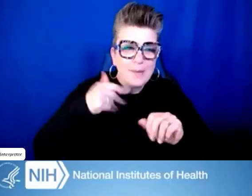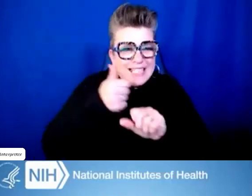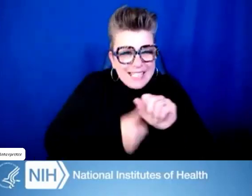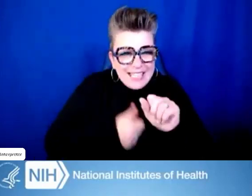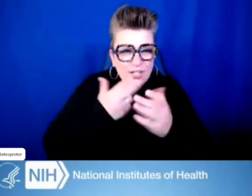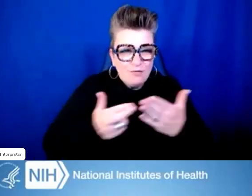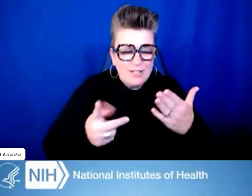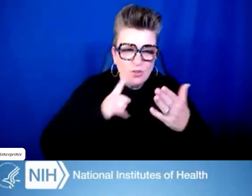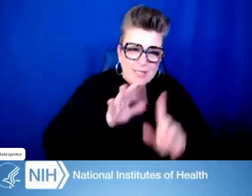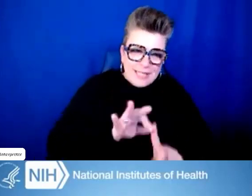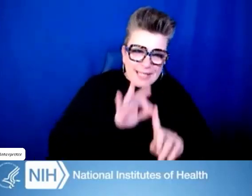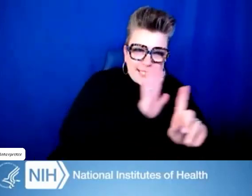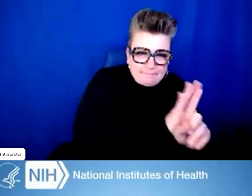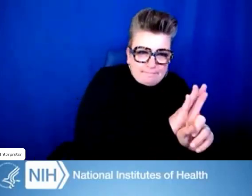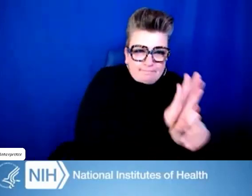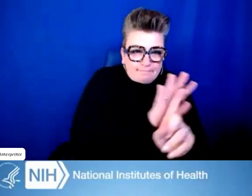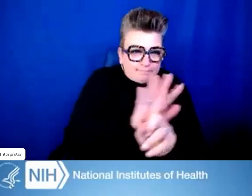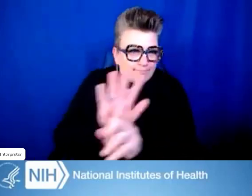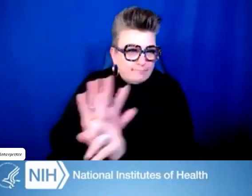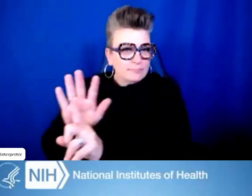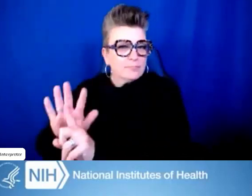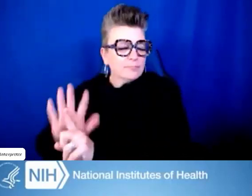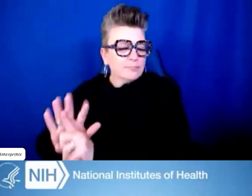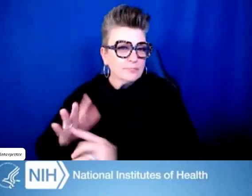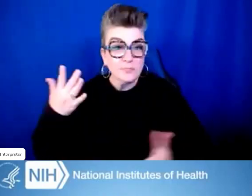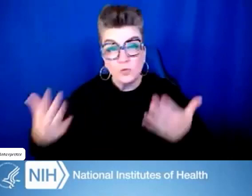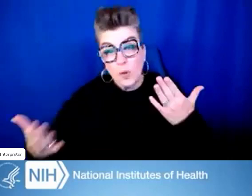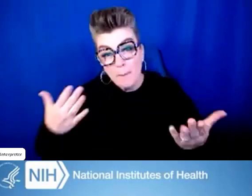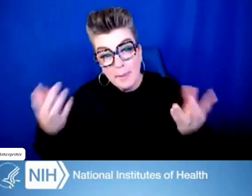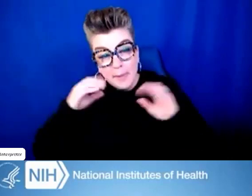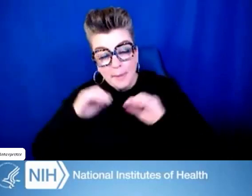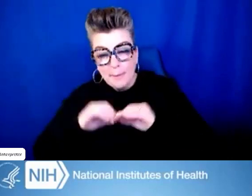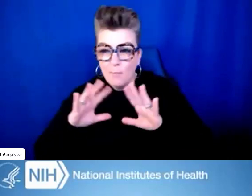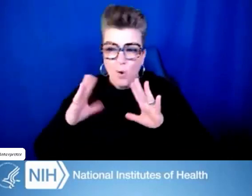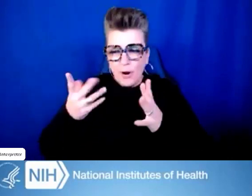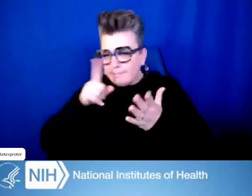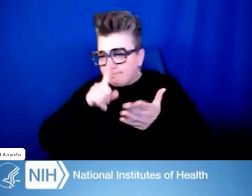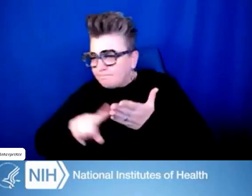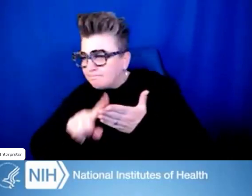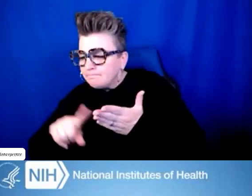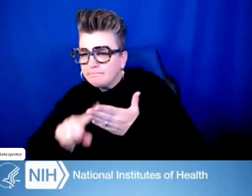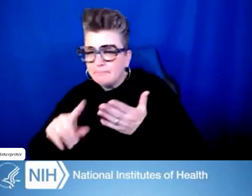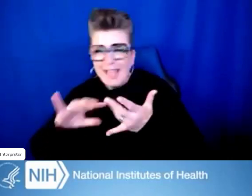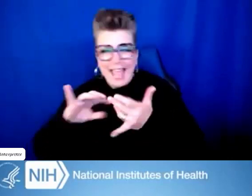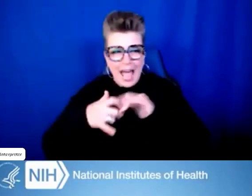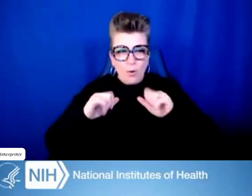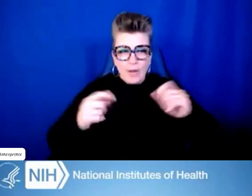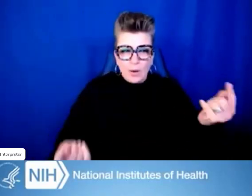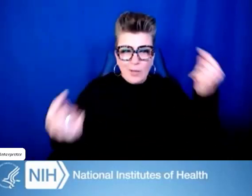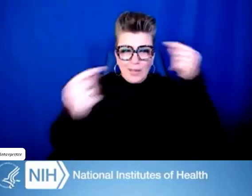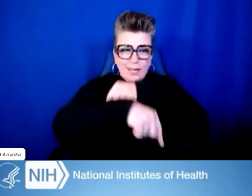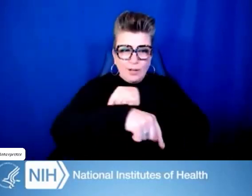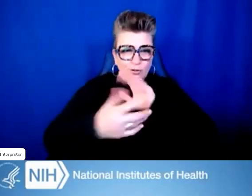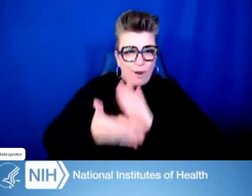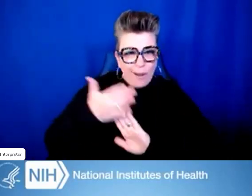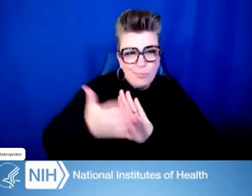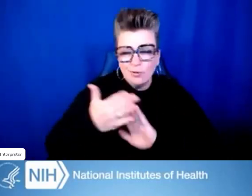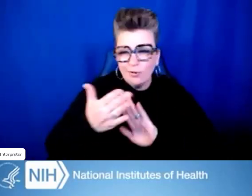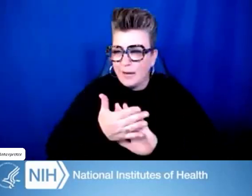But I think certainly, you know, there may be more sort of efforts in that kind of interoperability, and sort of findability across the existing resources